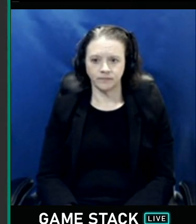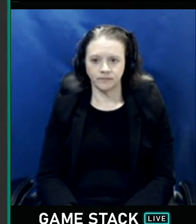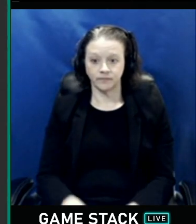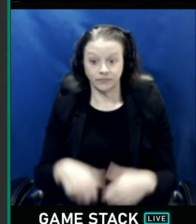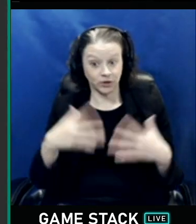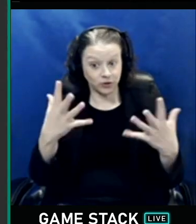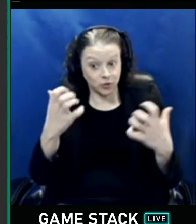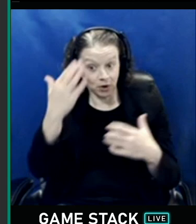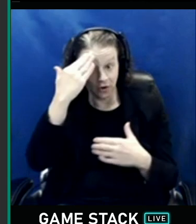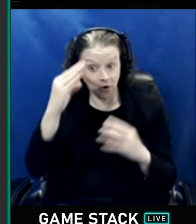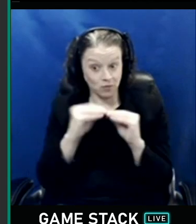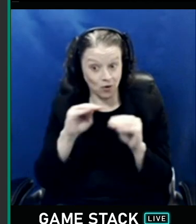Do you want to know more?